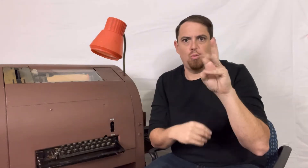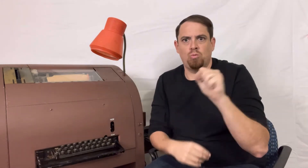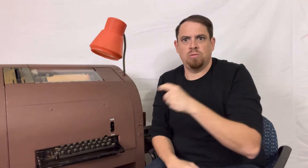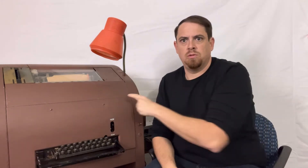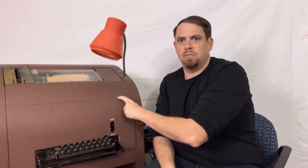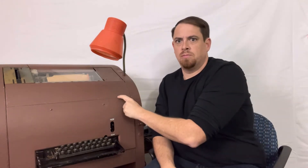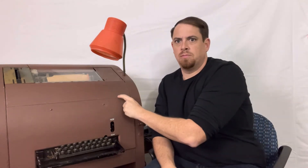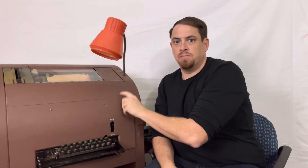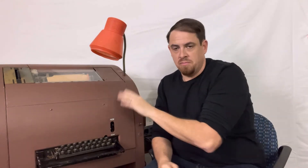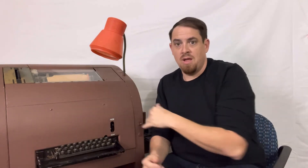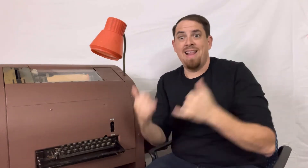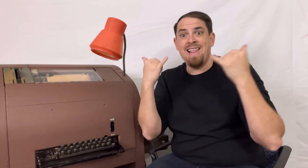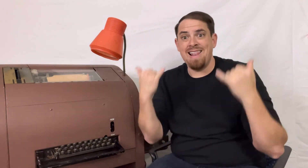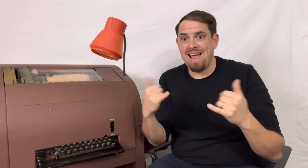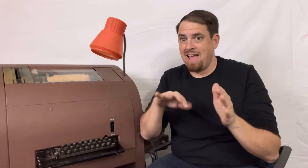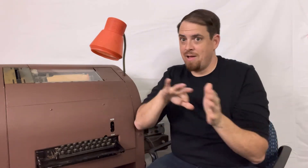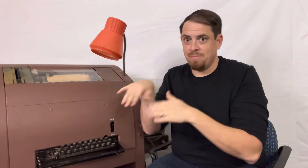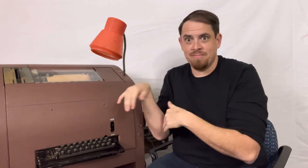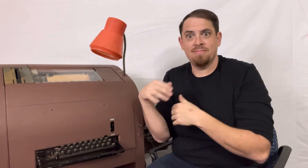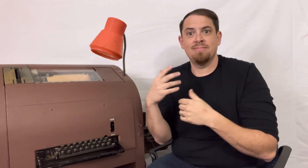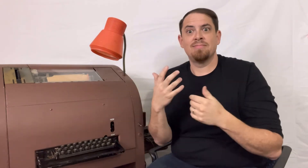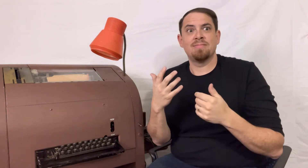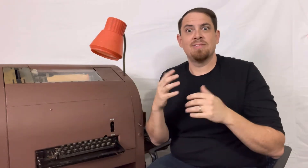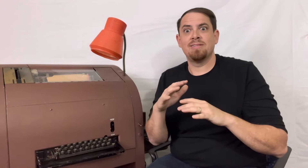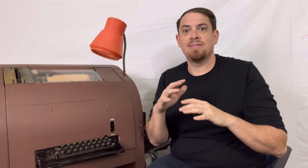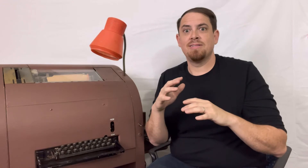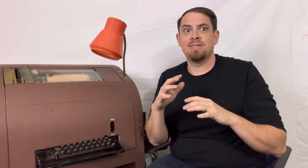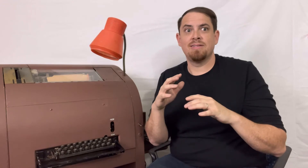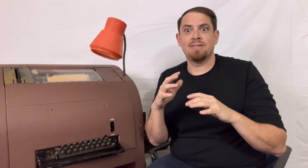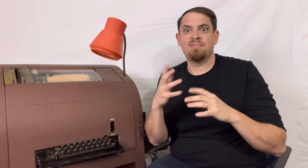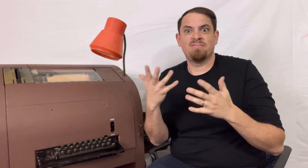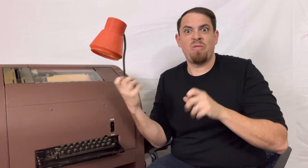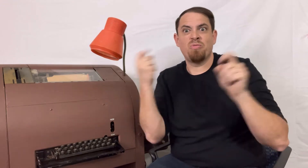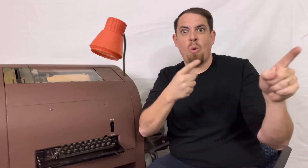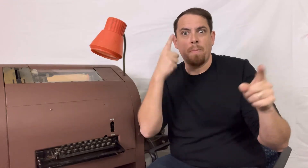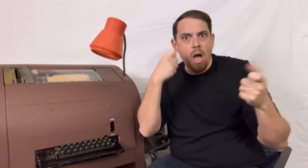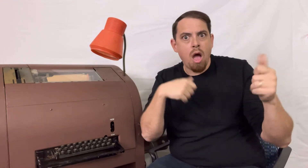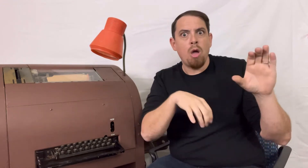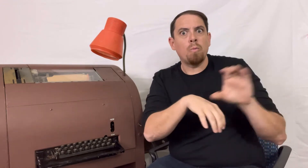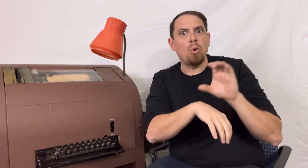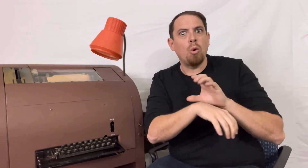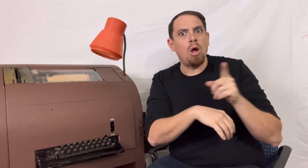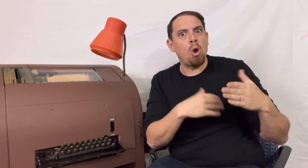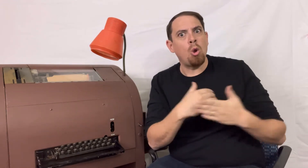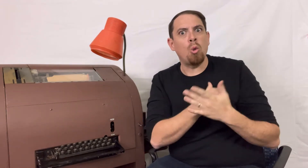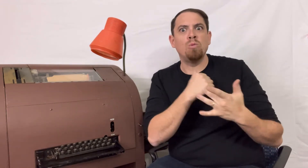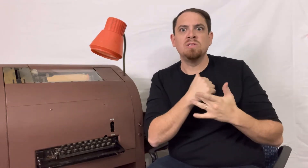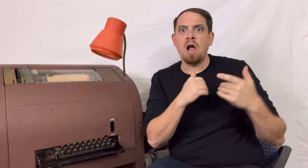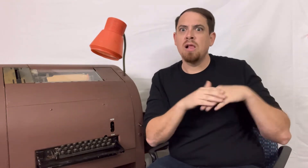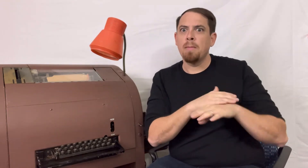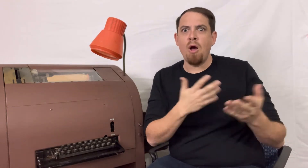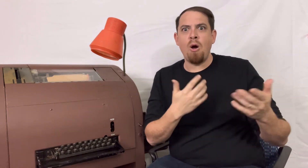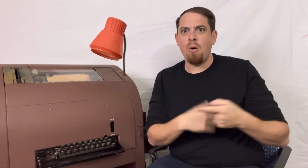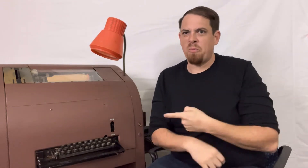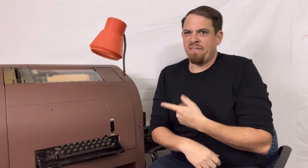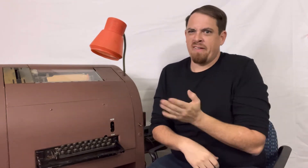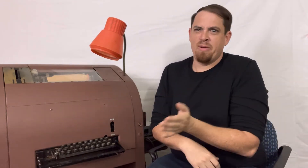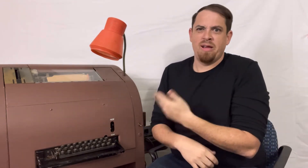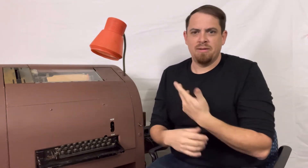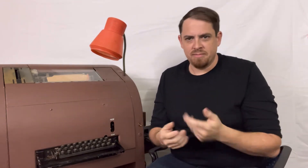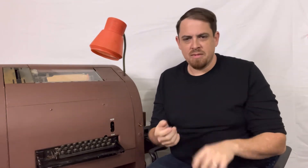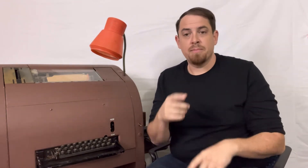was planning on sunsetting them and disposing of them because of the advent of computer technology.